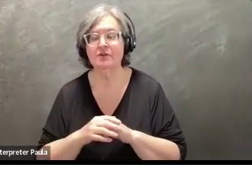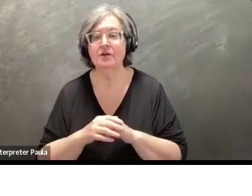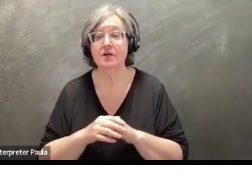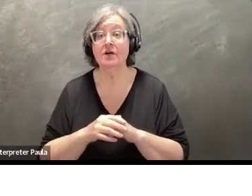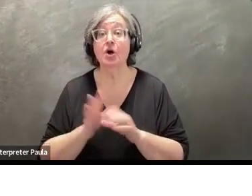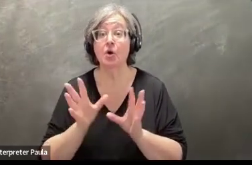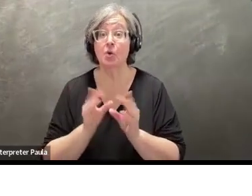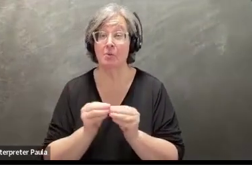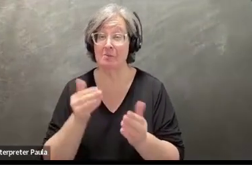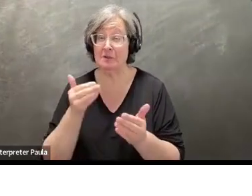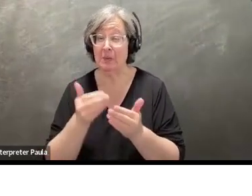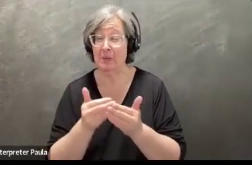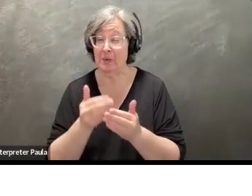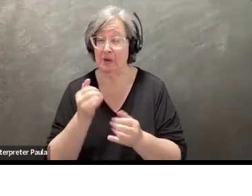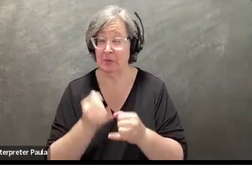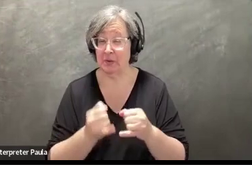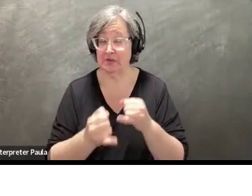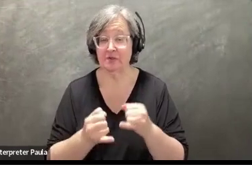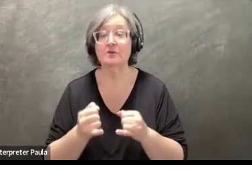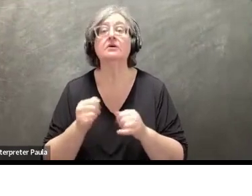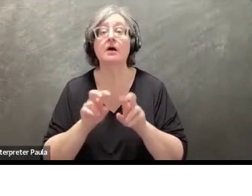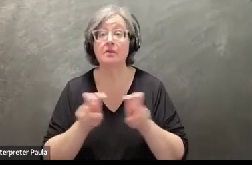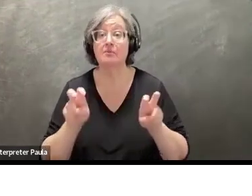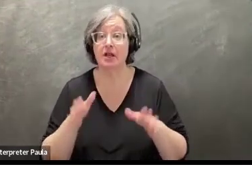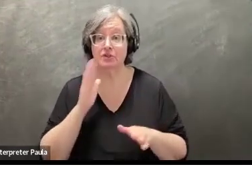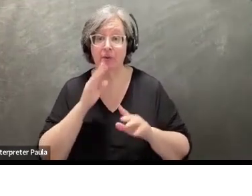opportunity to respond to questions that have been entered